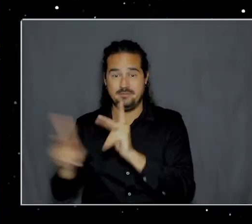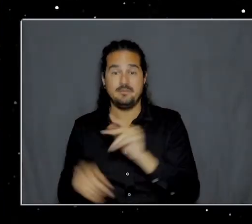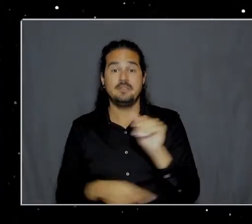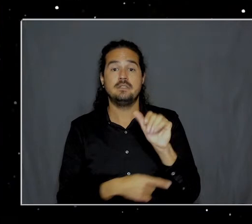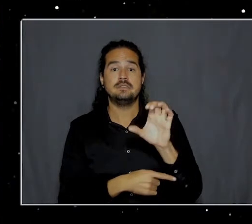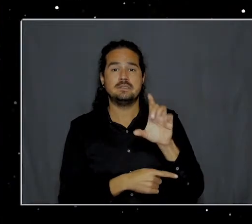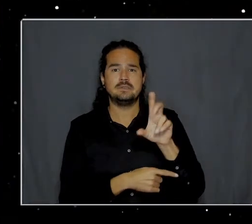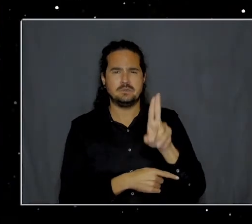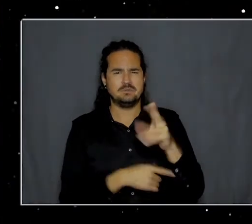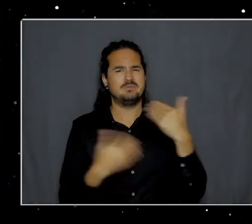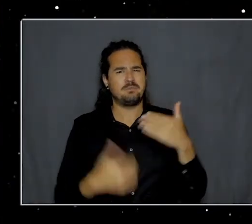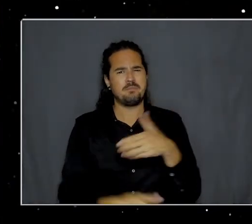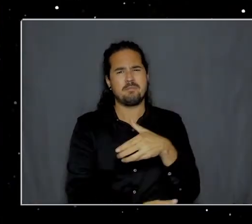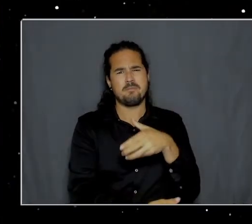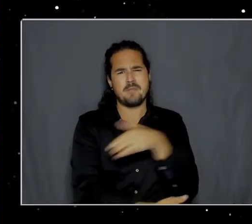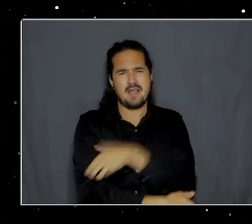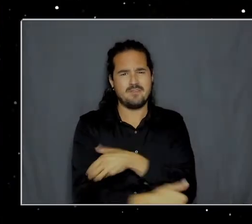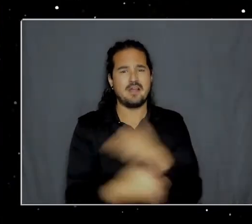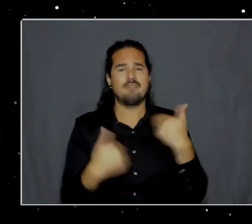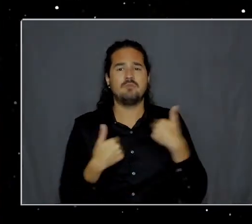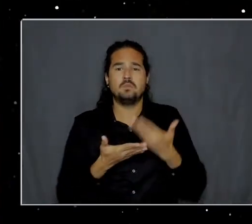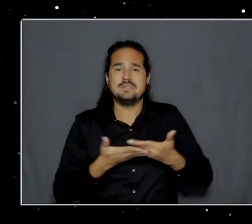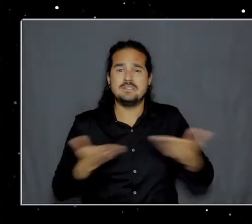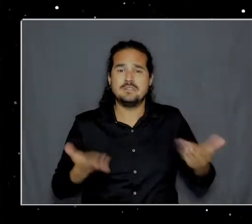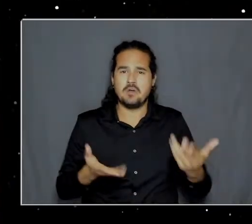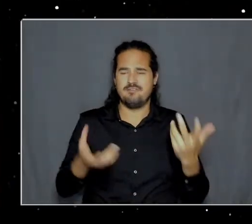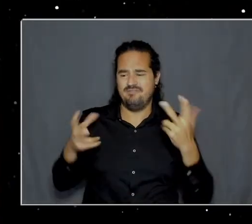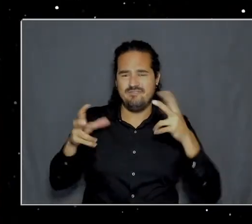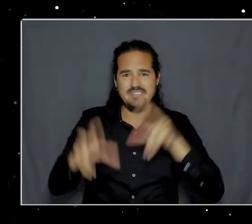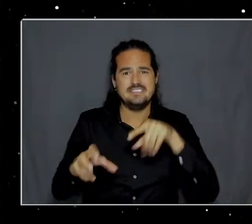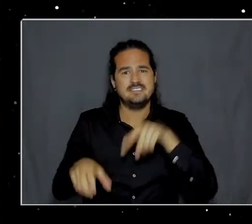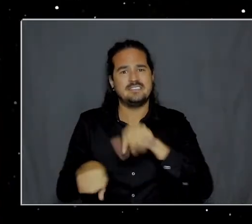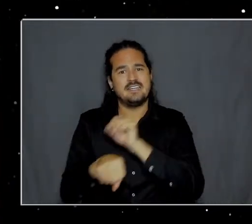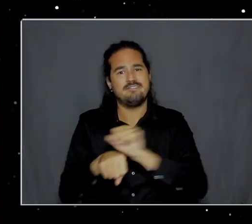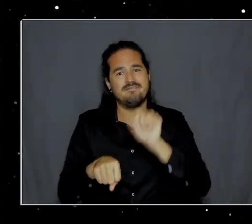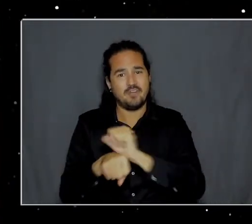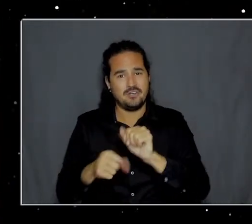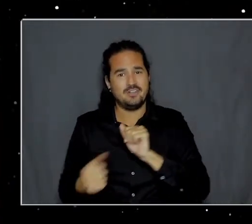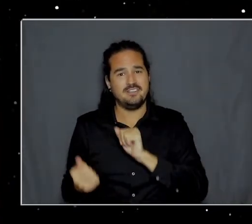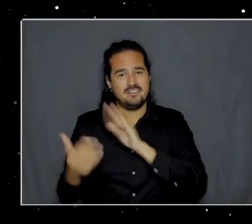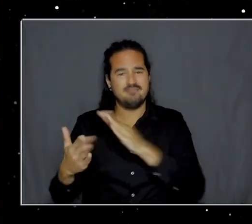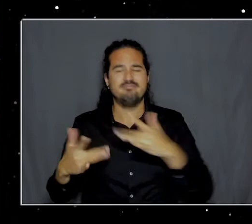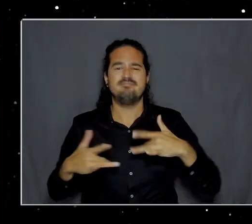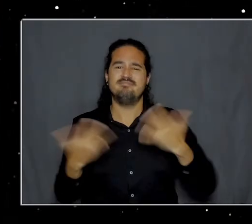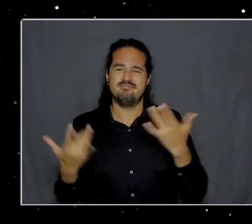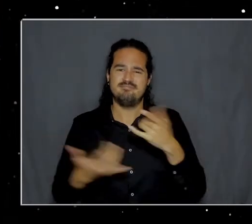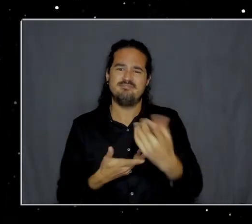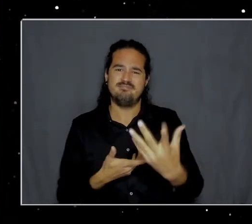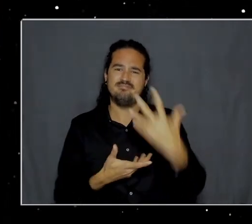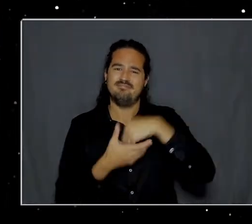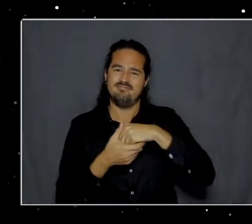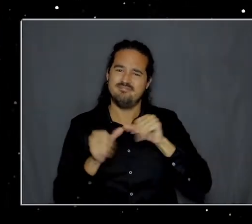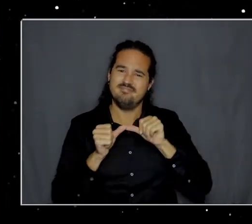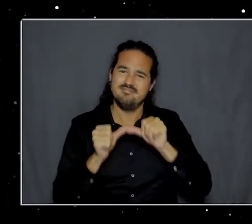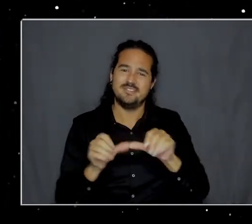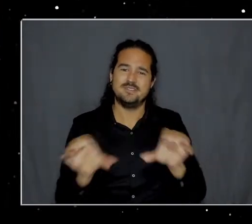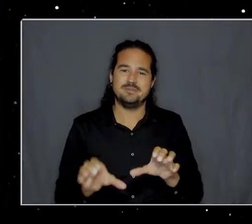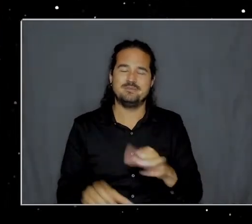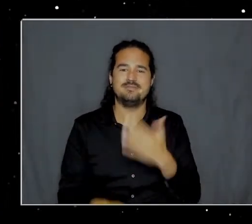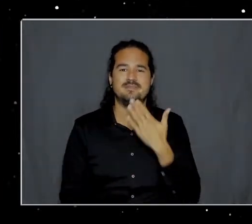HAVE THE RESOURCES TO BE ABLE TO DEDICATE TO THESE ISSUES. AND I'M SO INSPIRED BY THE FACT